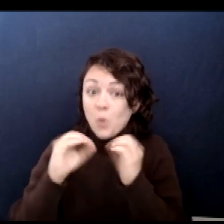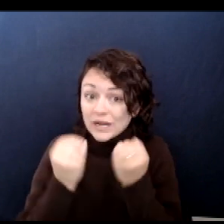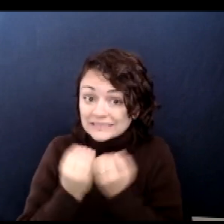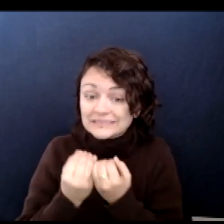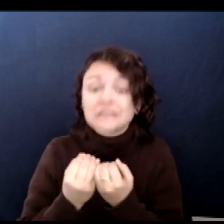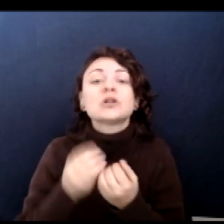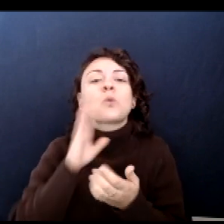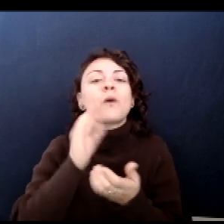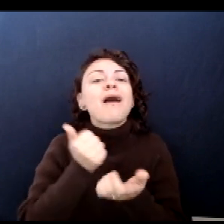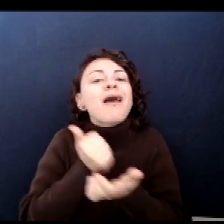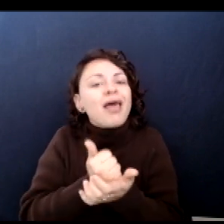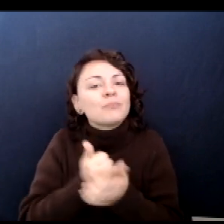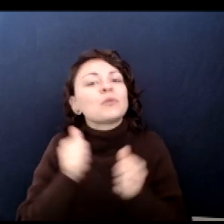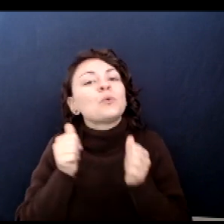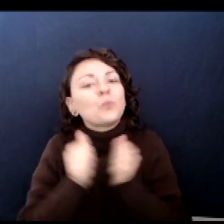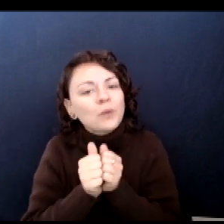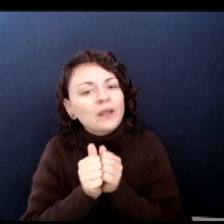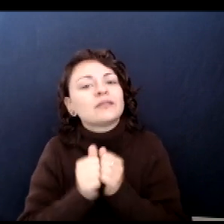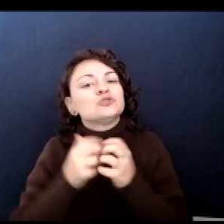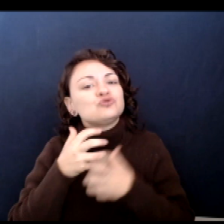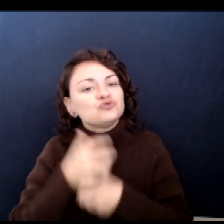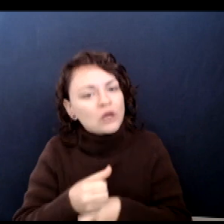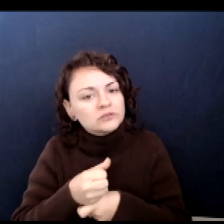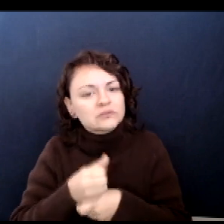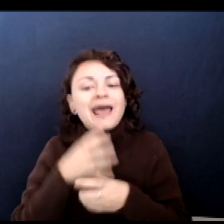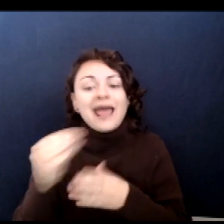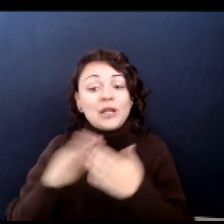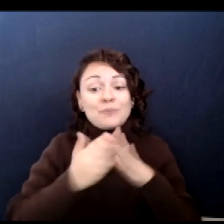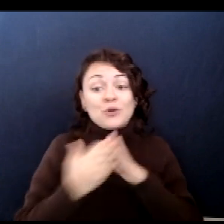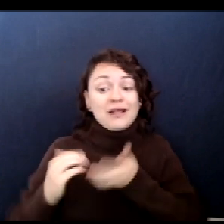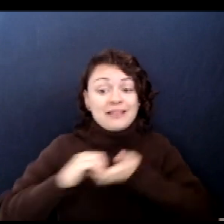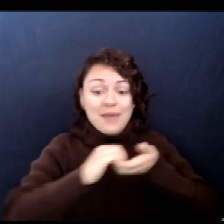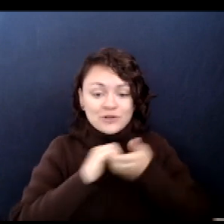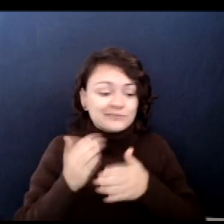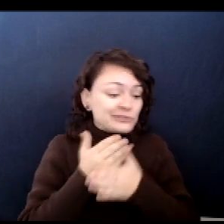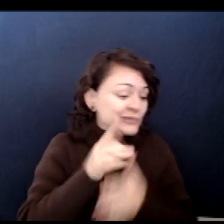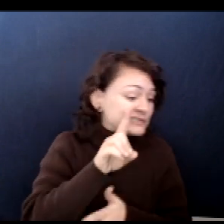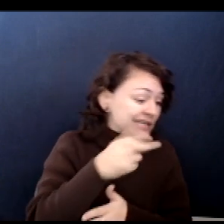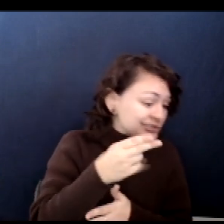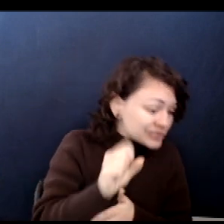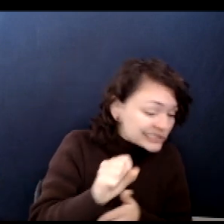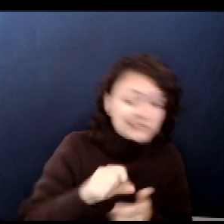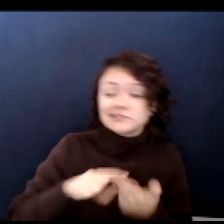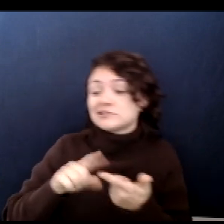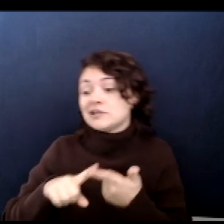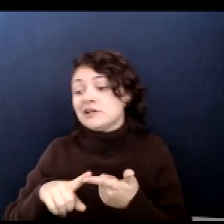and community collaboration between DHS, the Department of Human Services, and other stakeholders,